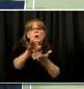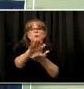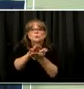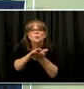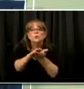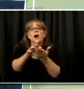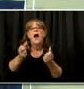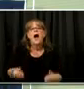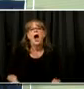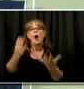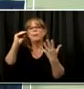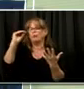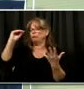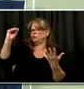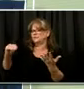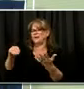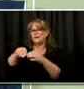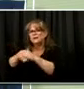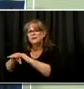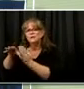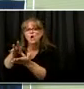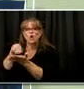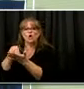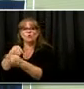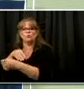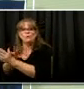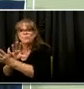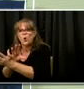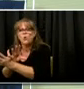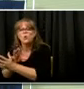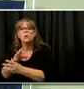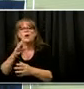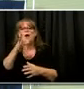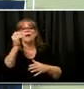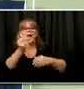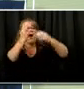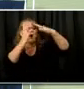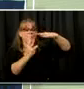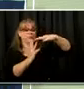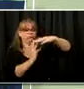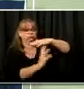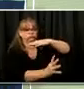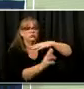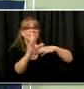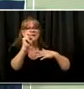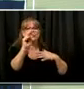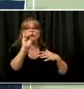just enrollment numbers but as we’re hearing there’s less engagement and how are teachers